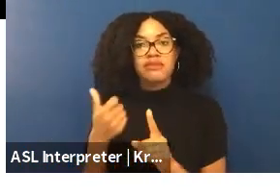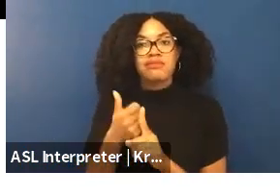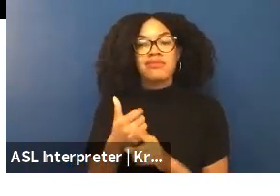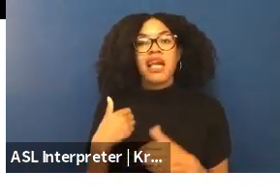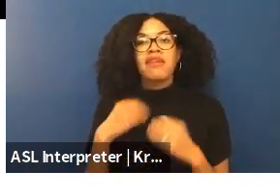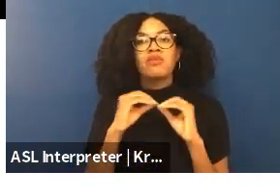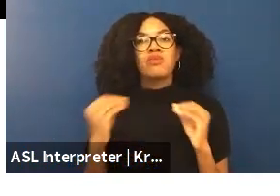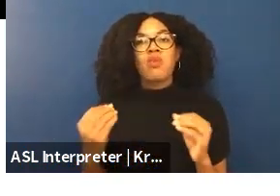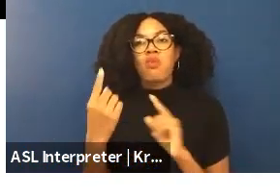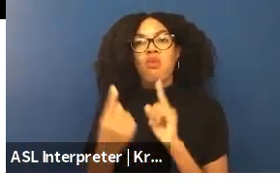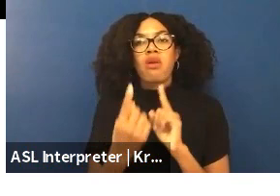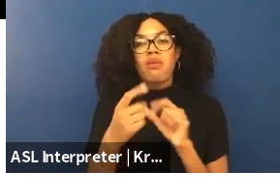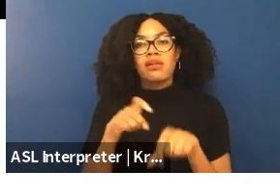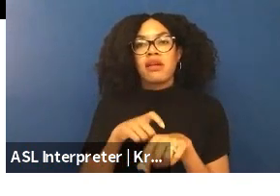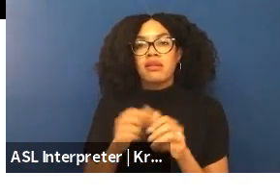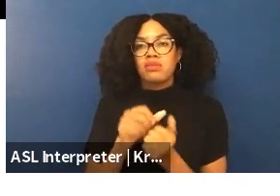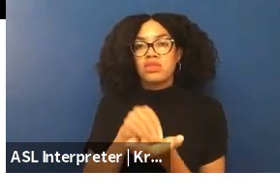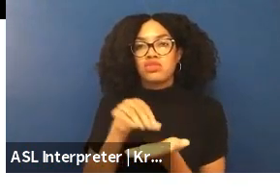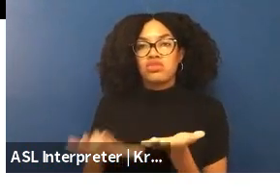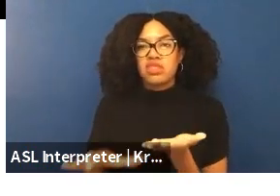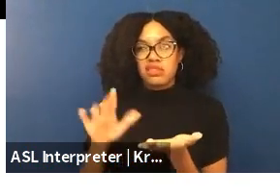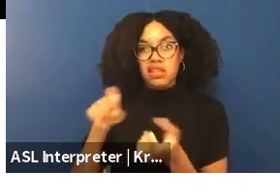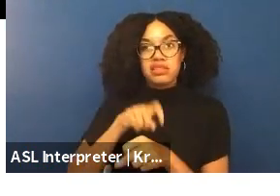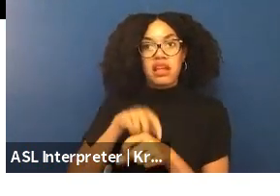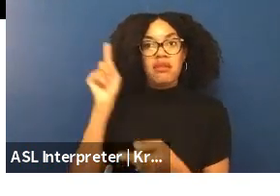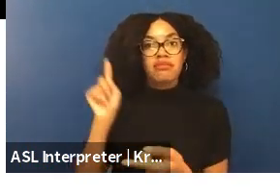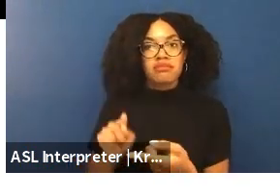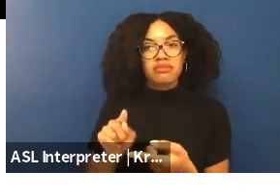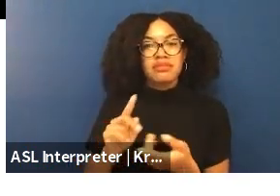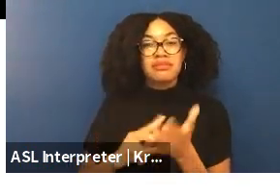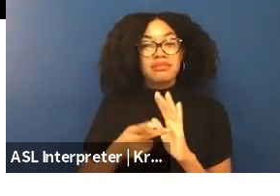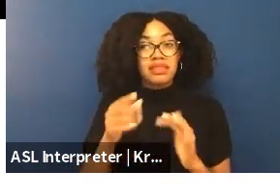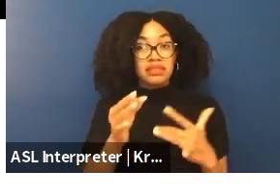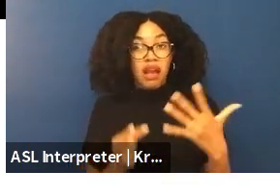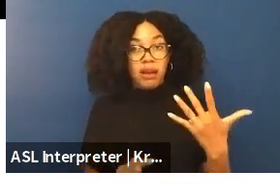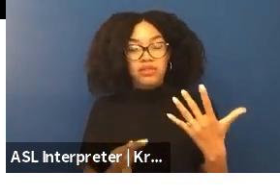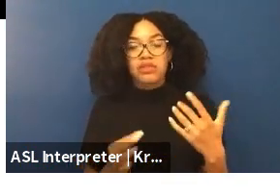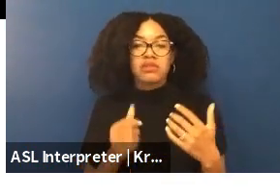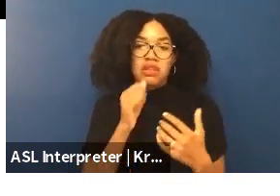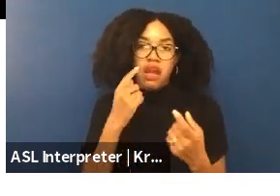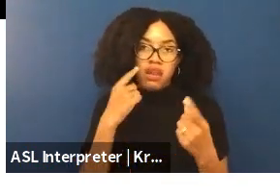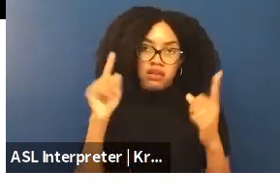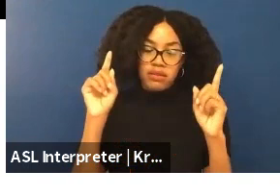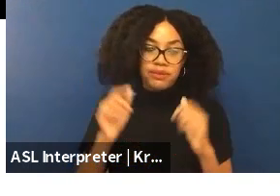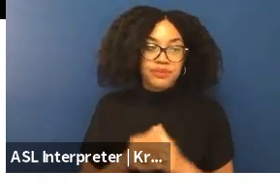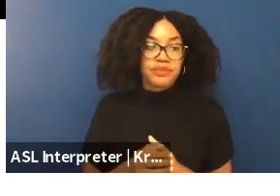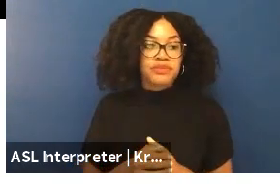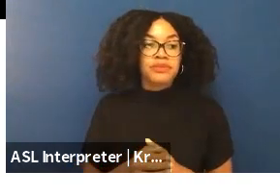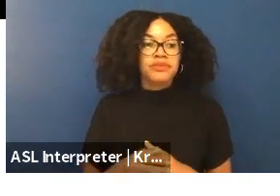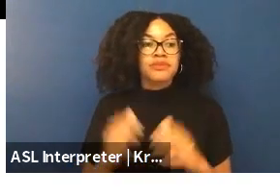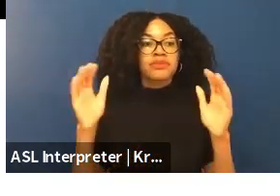making this option less than ideal;" Smith has called out that 'center' has gotten in the way.